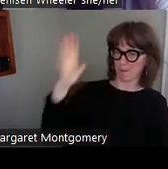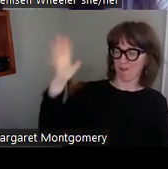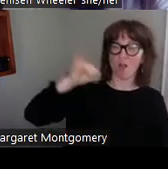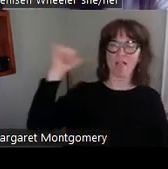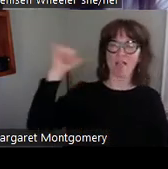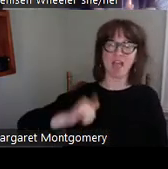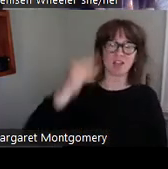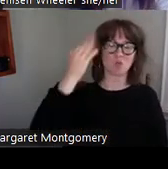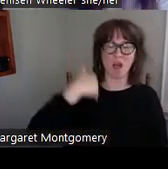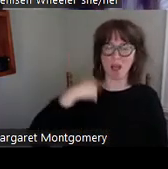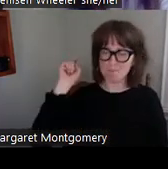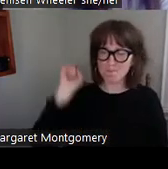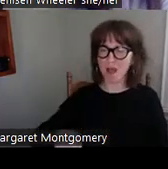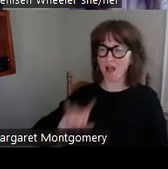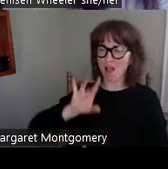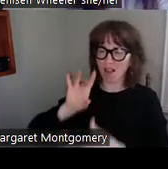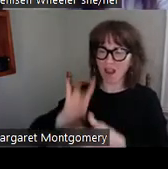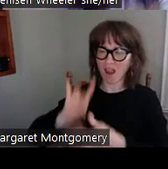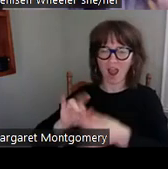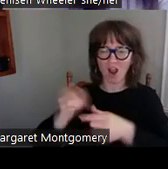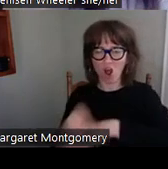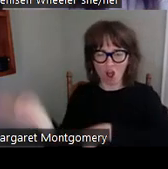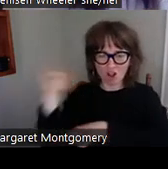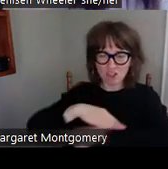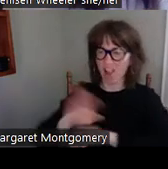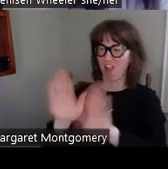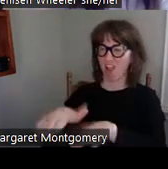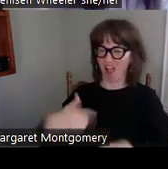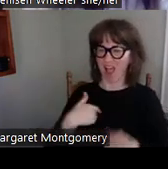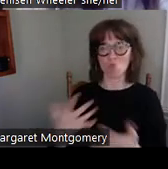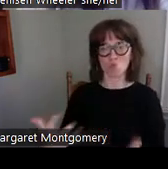12:34:21 I want to meet your parents, and I think we should spend most of our nights